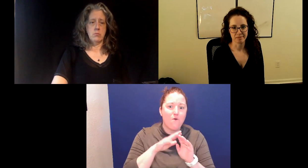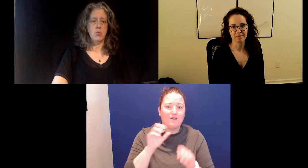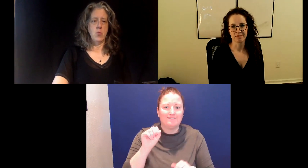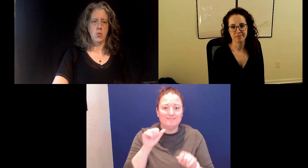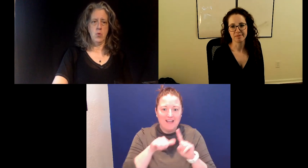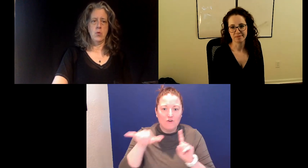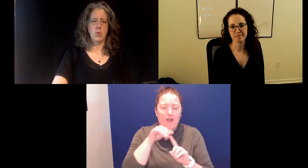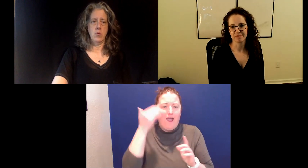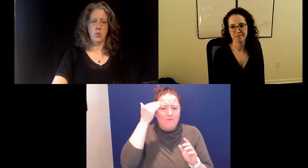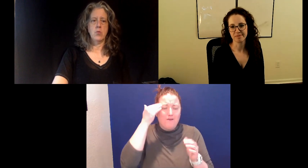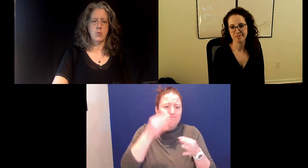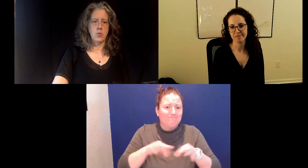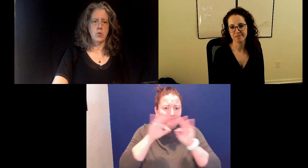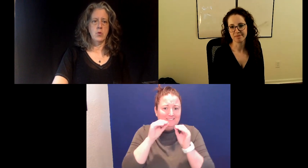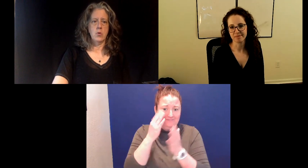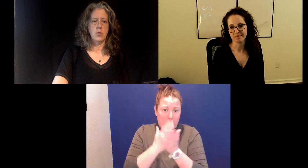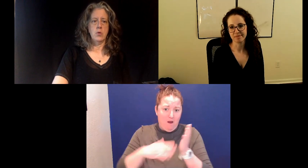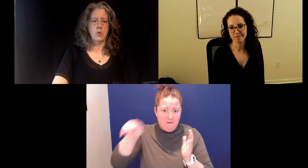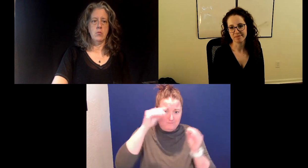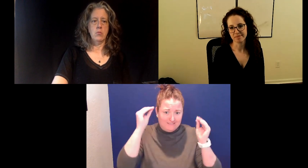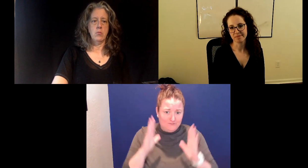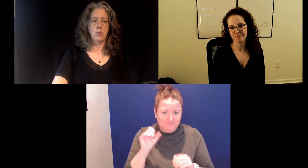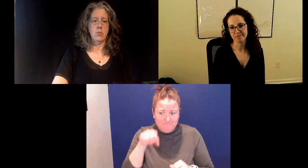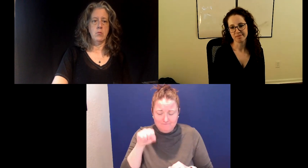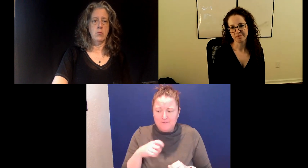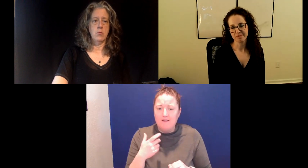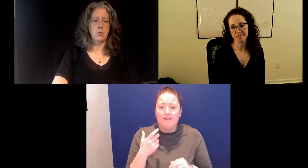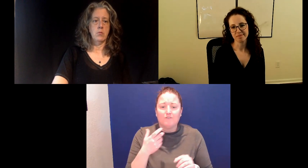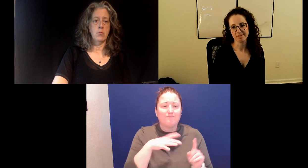working with the kids and we're not trying to drill them to make sure they get through their